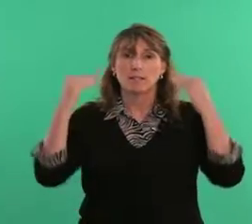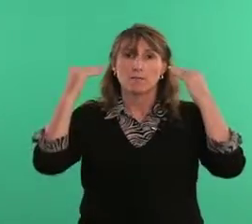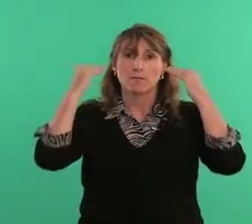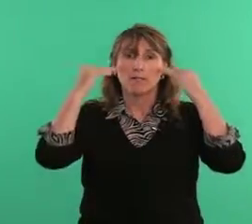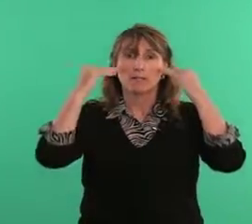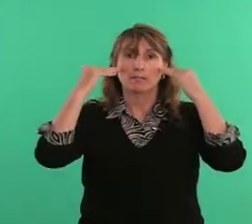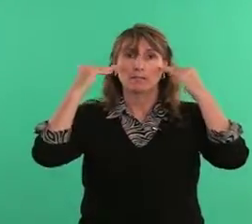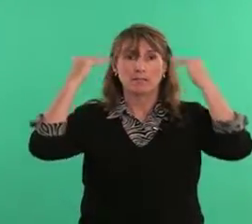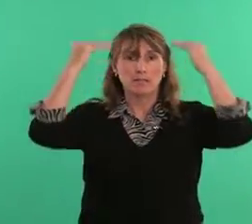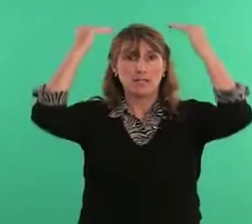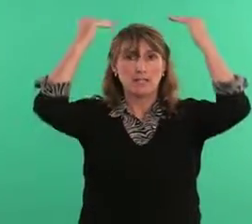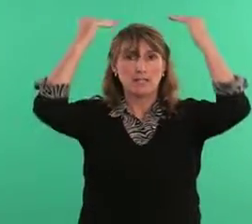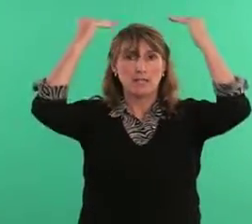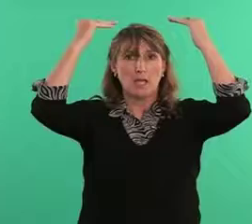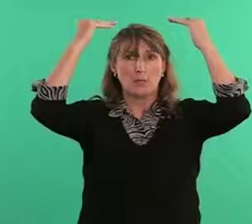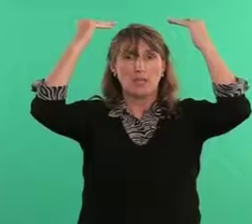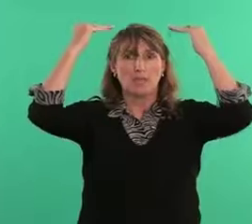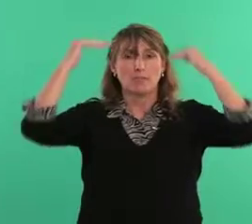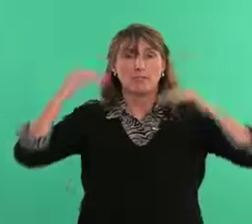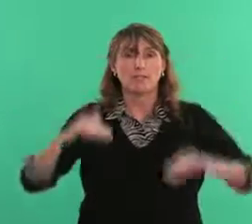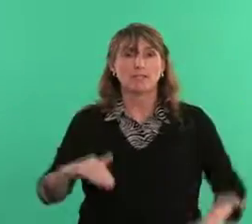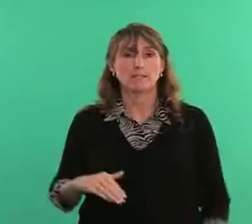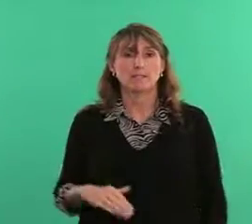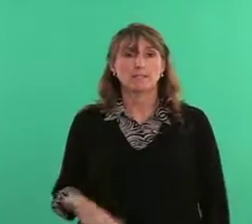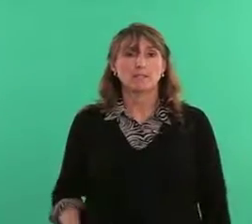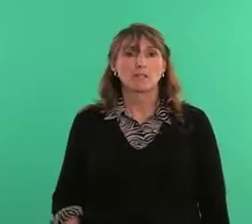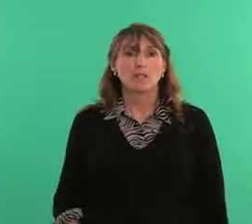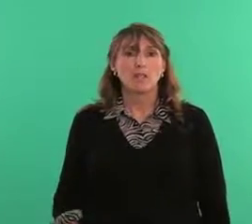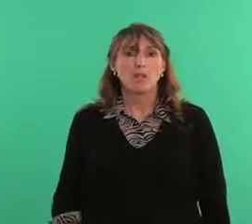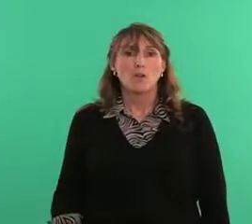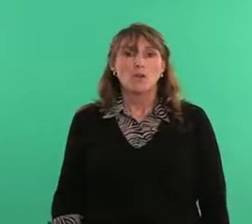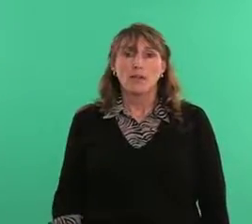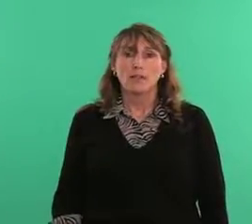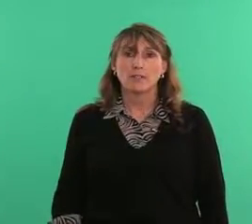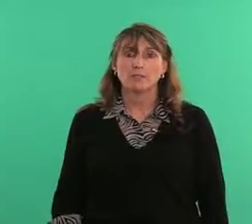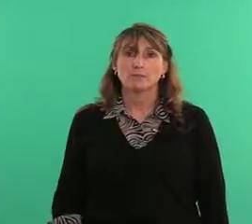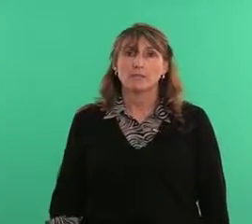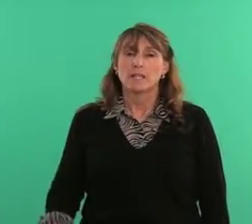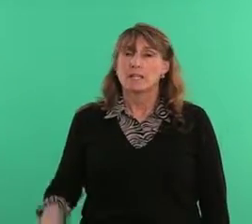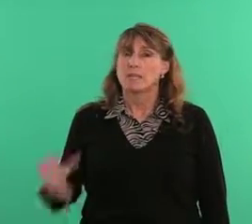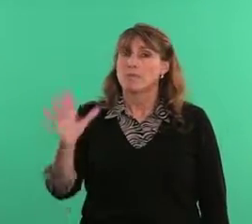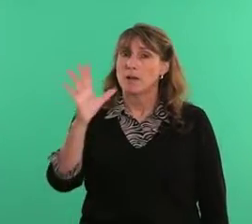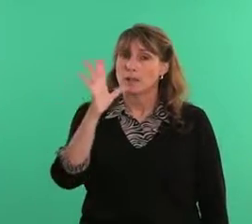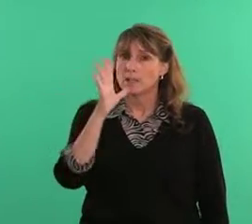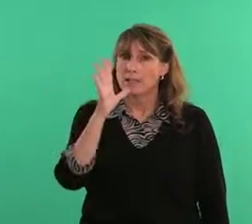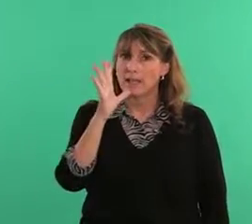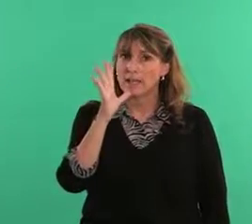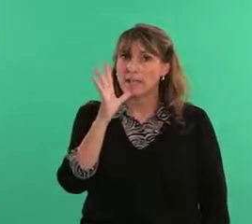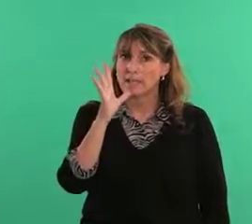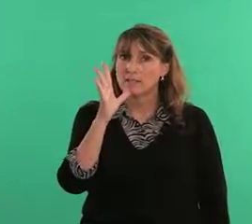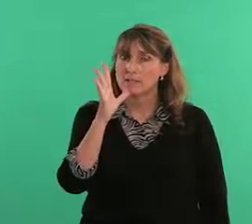male, tend to be the upper half of your face father if mothers like this